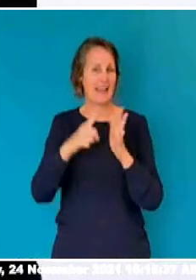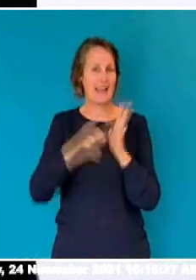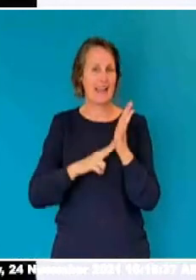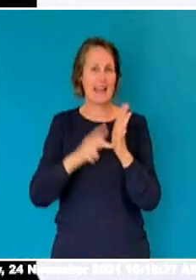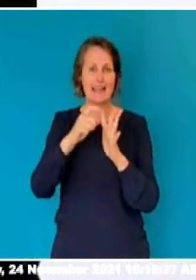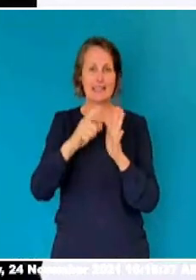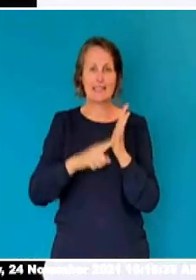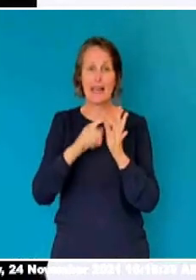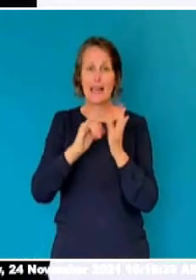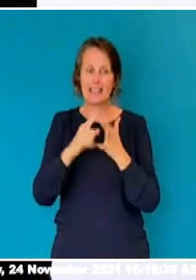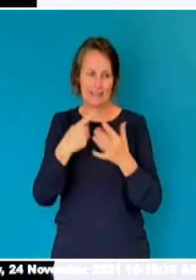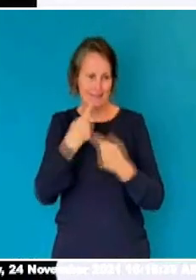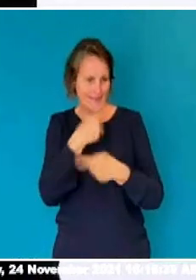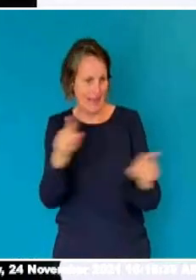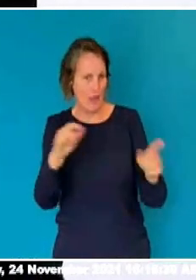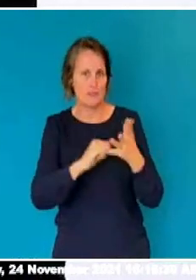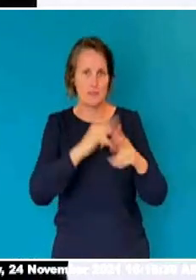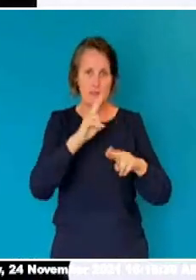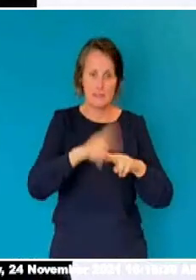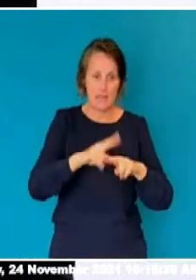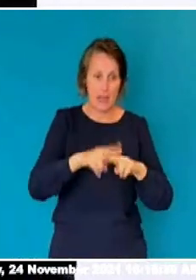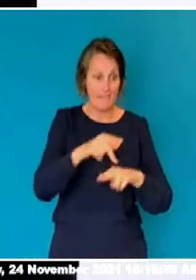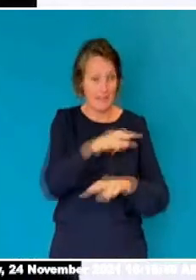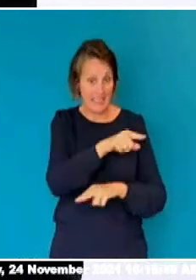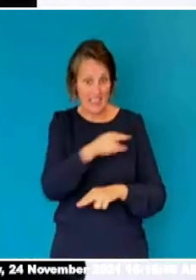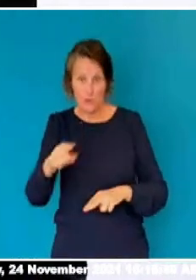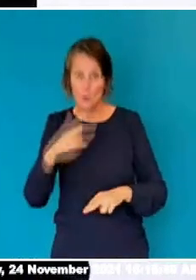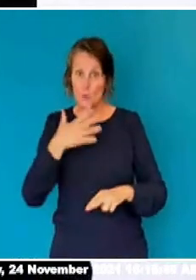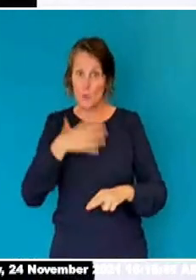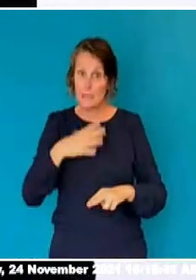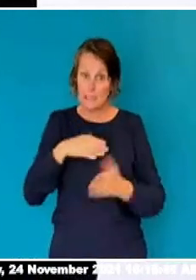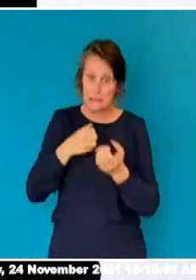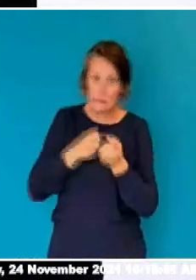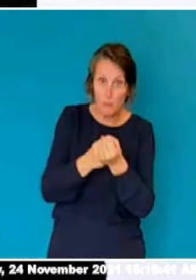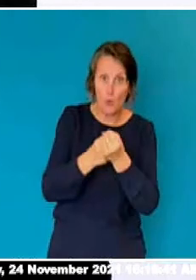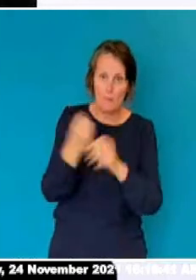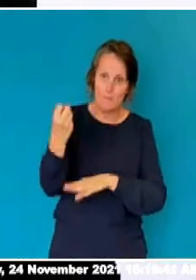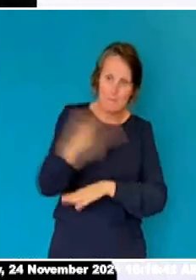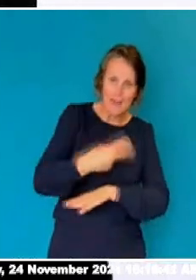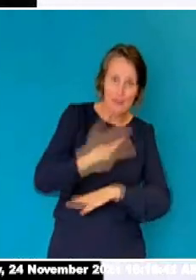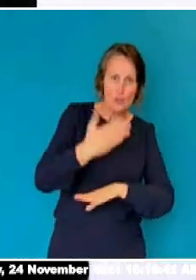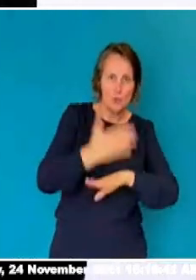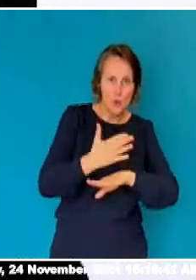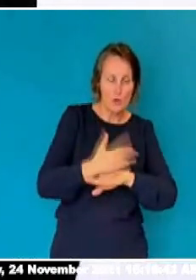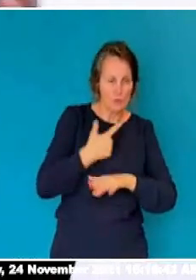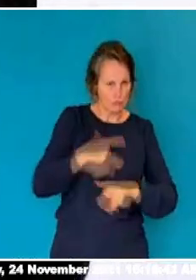If you require support to return to work or remain at work safely and productively ---